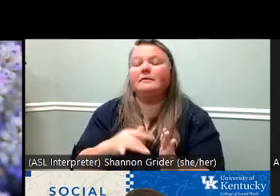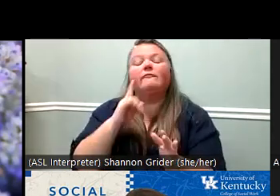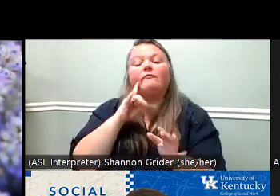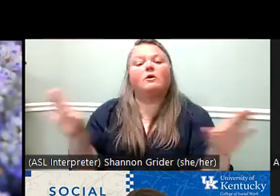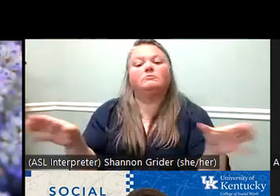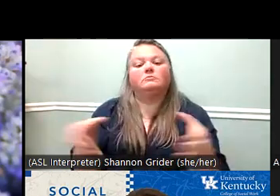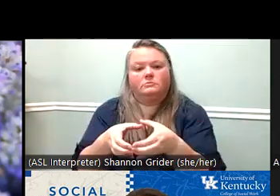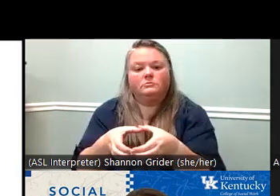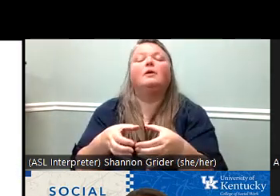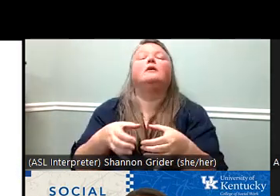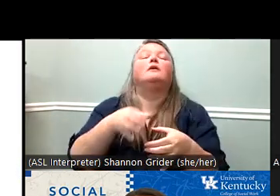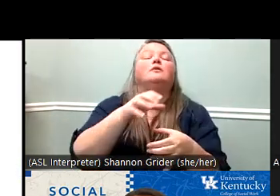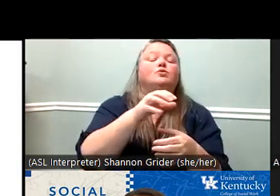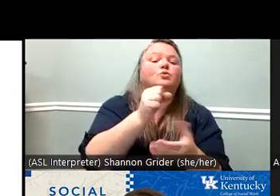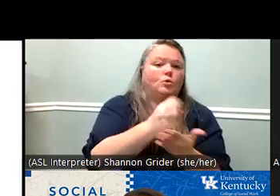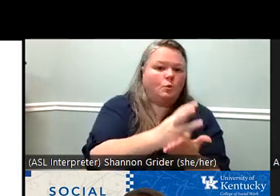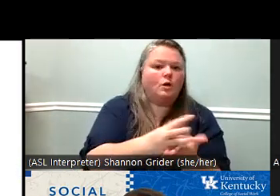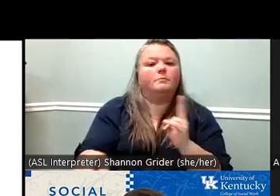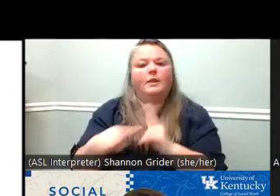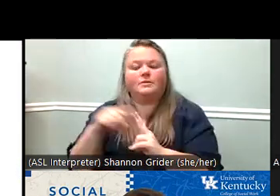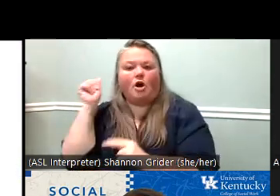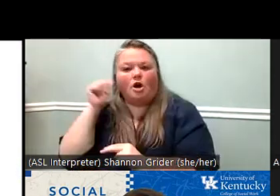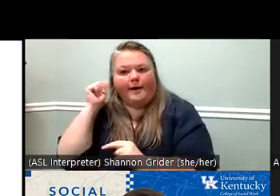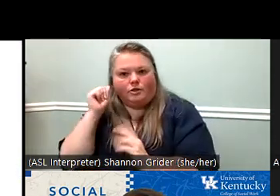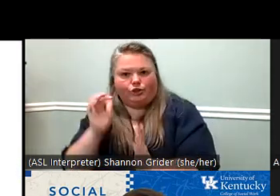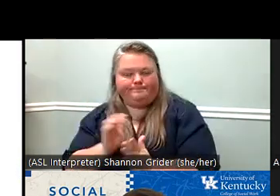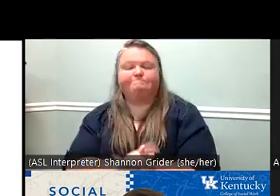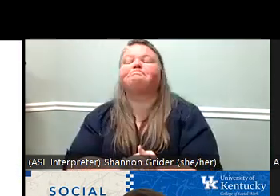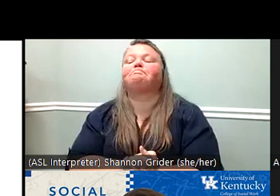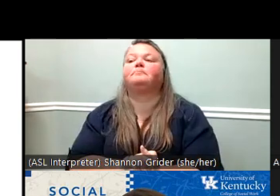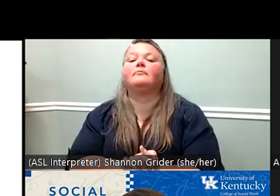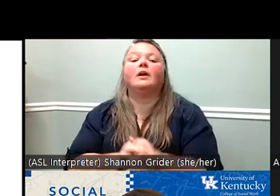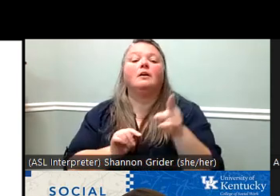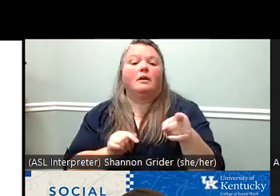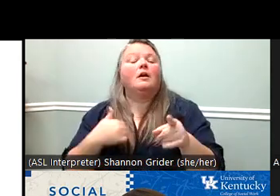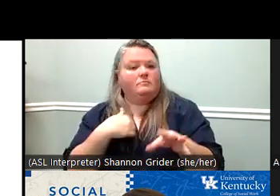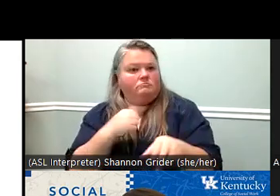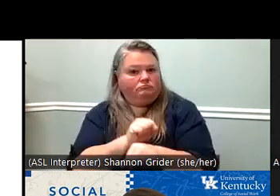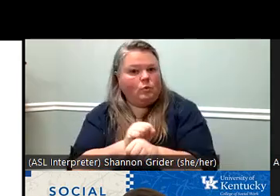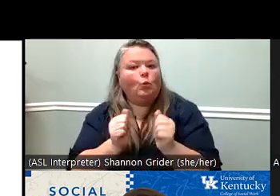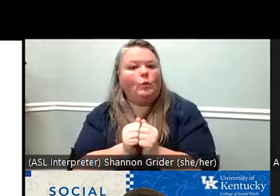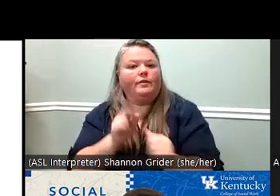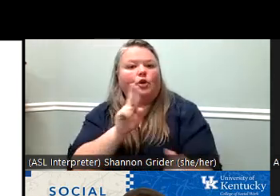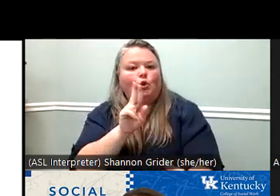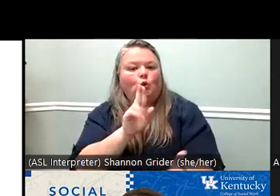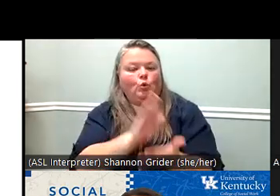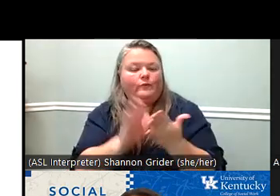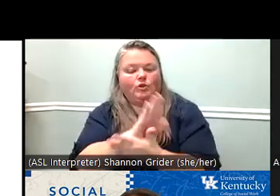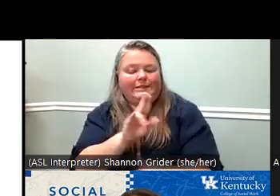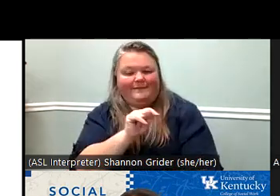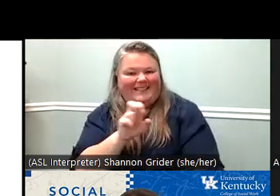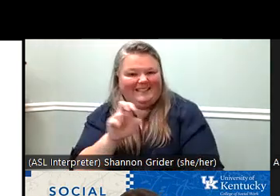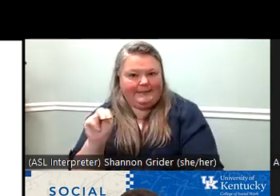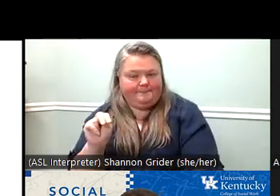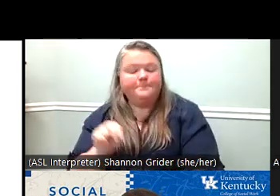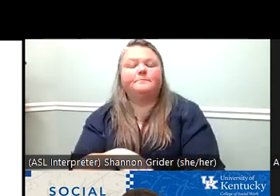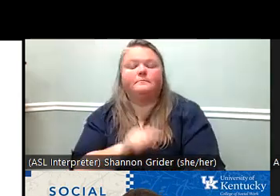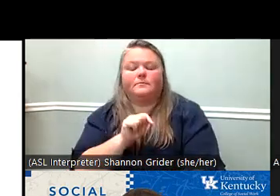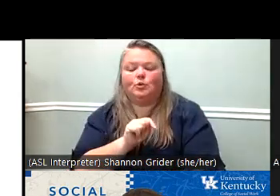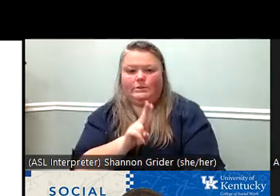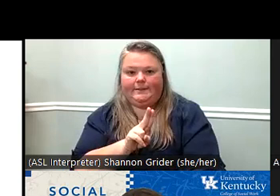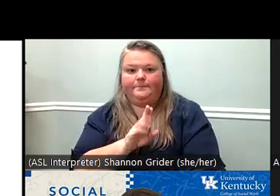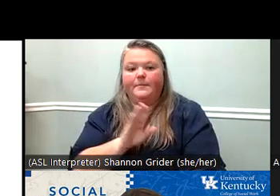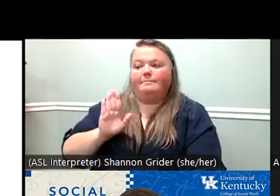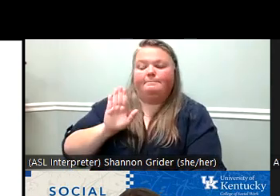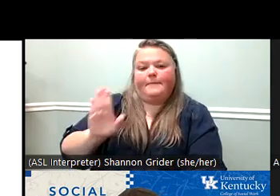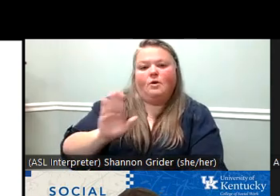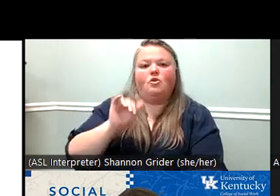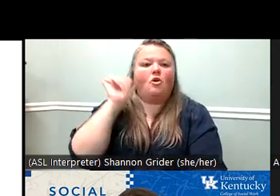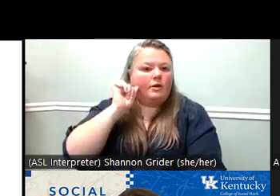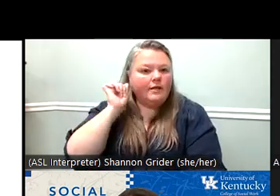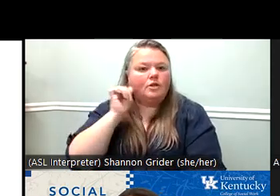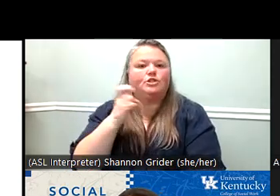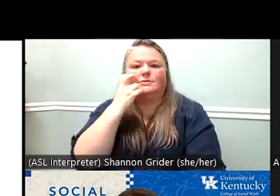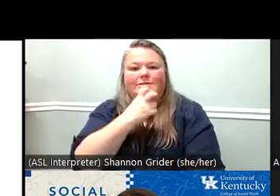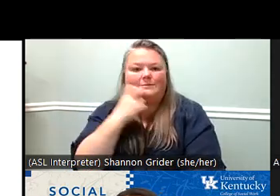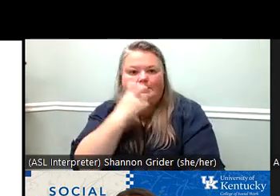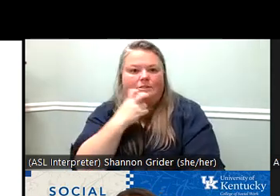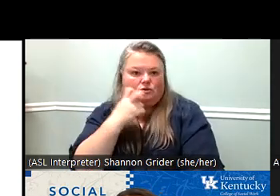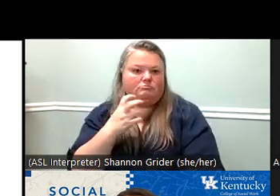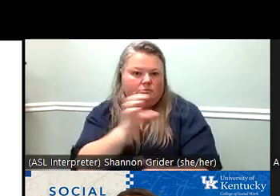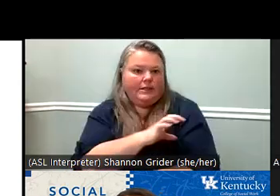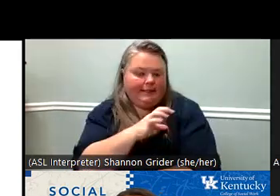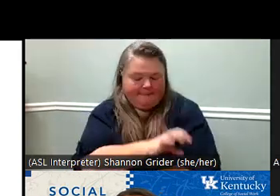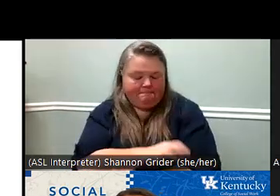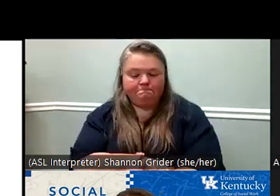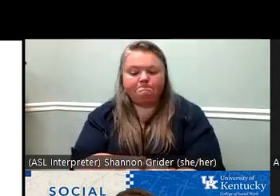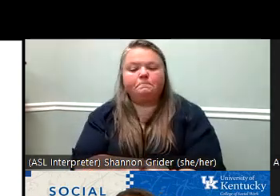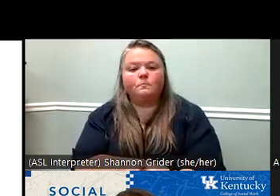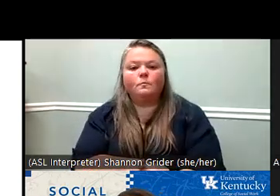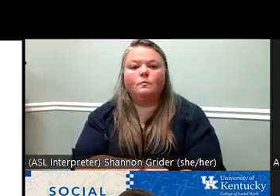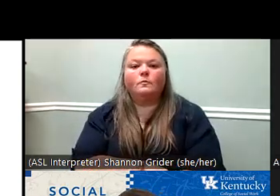THEN WE CAN HELP WITH SOME OF THOSE GAPS BETWEEN THE HEARING LOSS AND RESULTANT MENTAL HEALTH ISSUES. SO THIS IS THE STUDY THAT I'VE BEEN WORKING ON. THIS IS AN